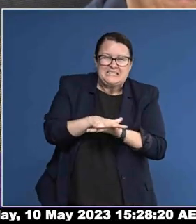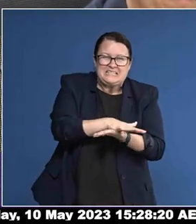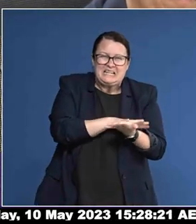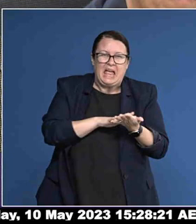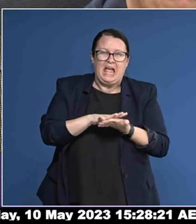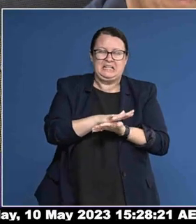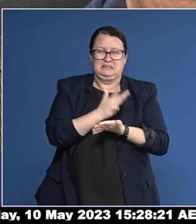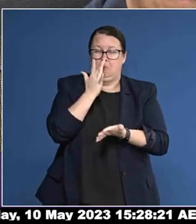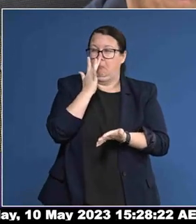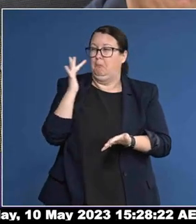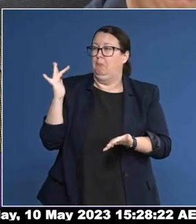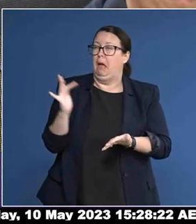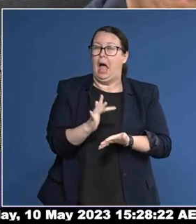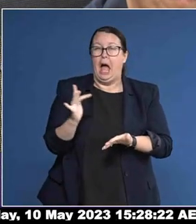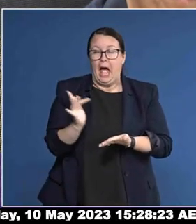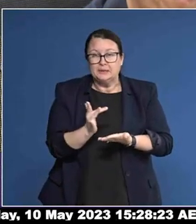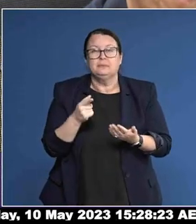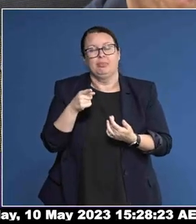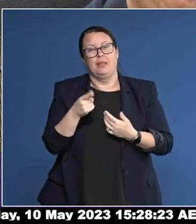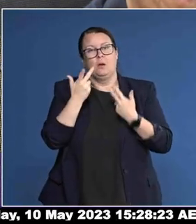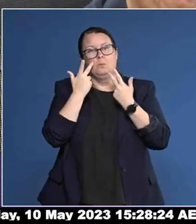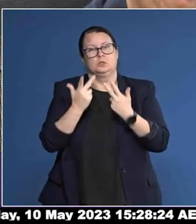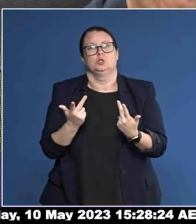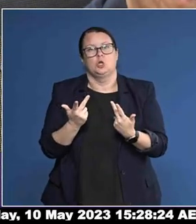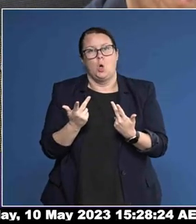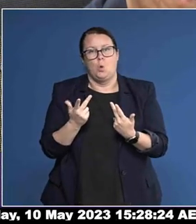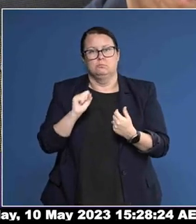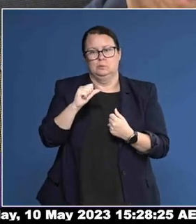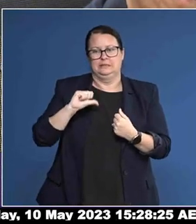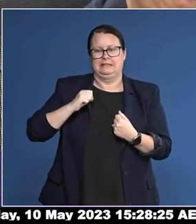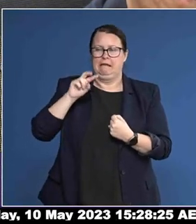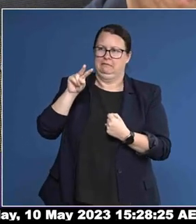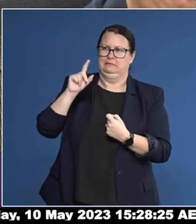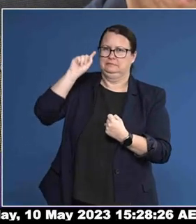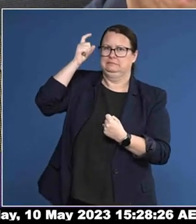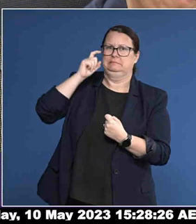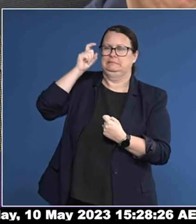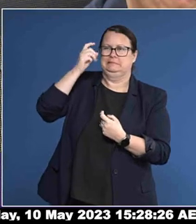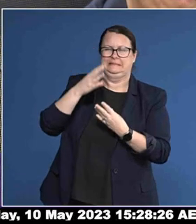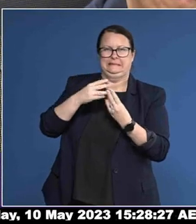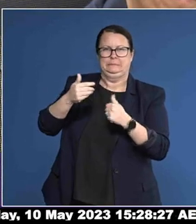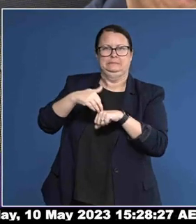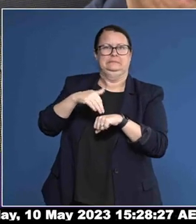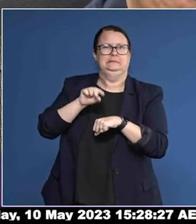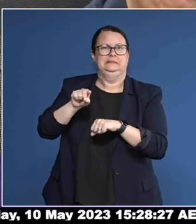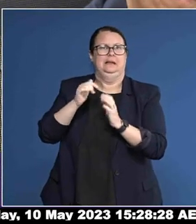be the sort of indicators that your staff would say this might be a problem? Yes, that's correct.